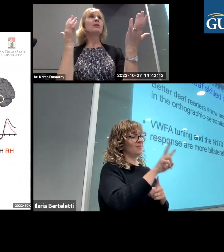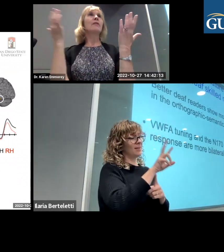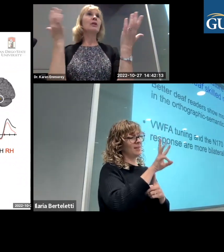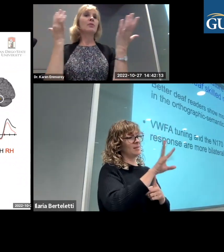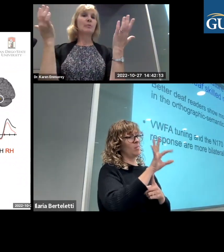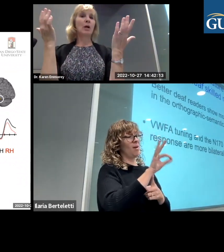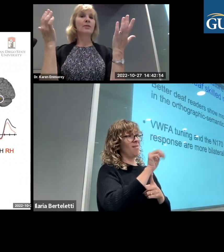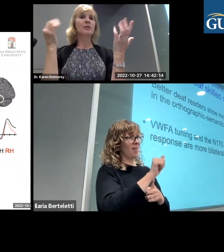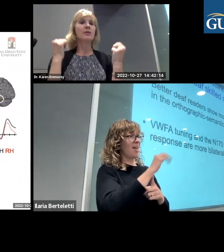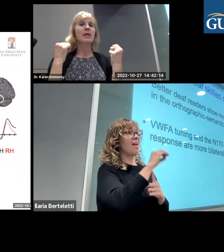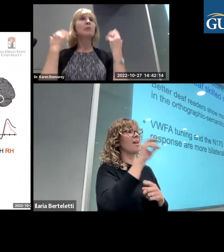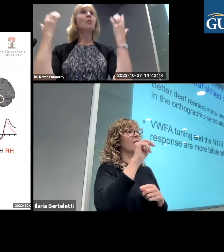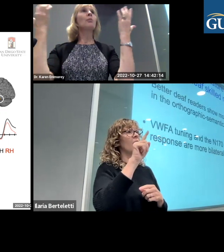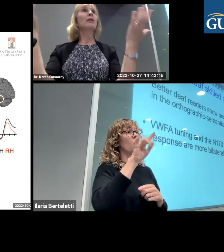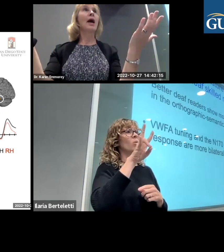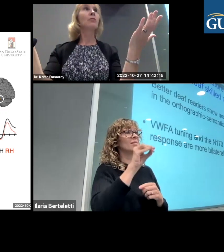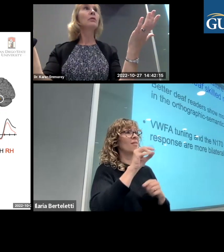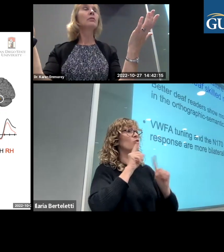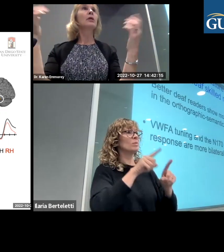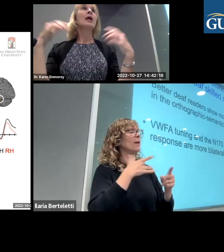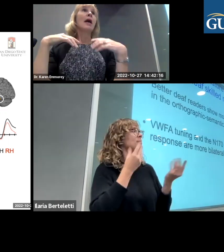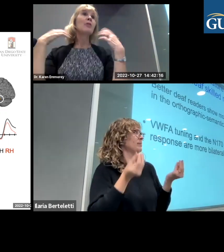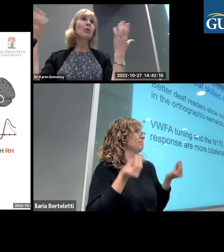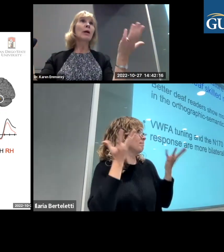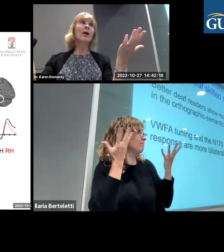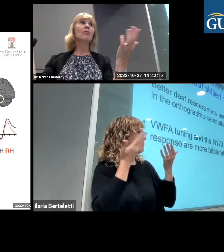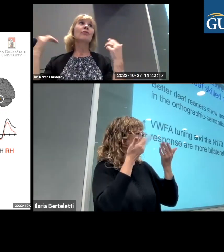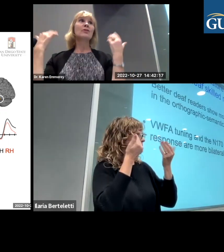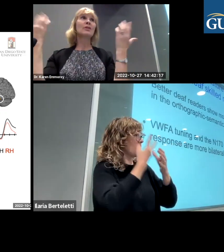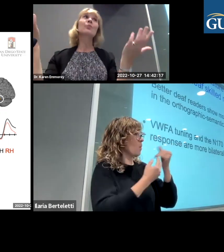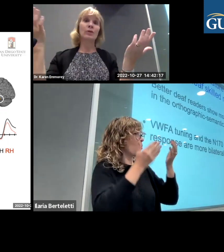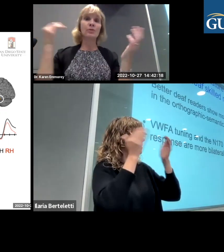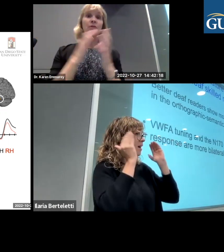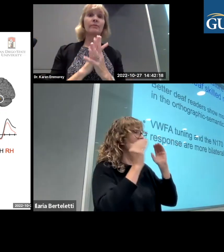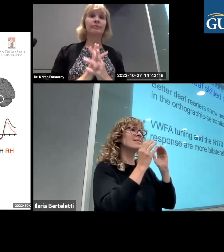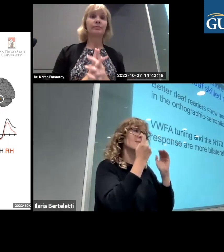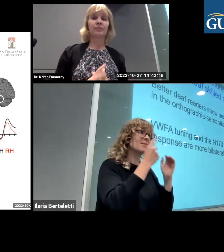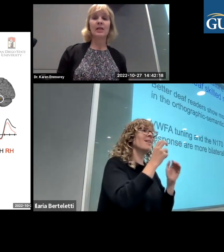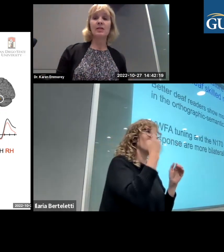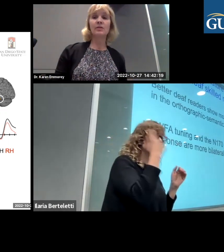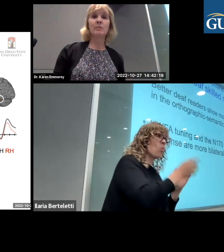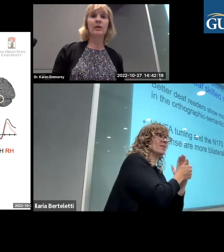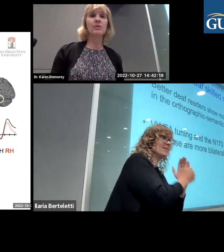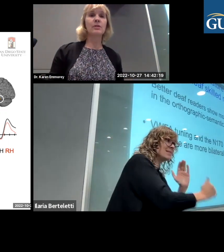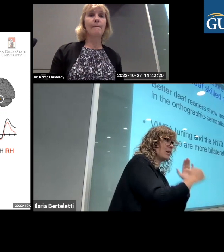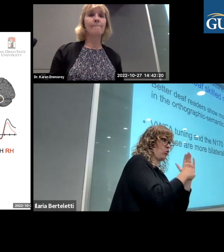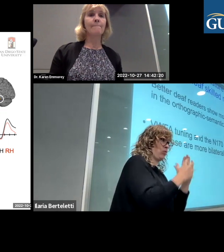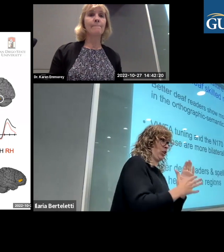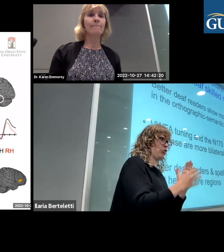and we see that um better deaf readers and spellers recruit right hemisphere reading. So not only the the right um